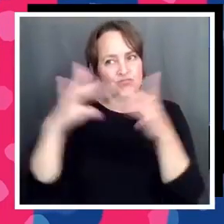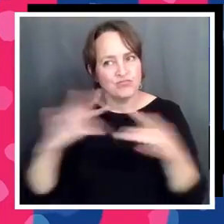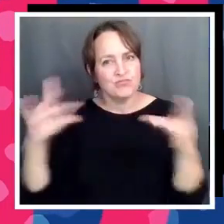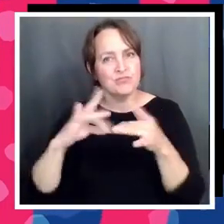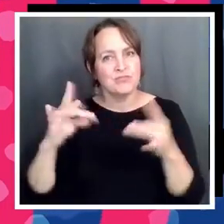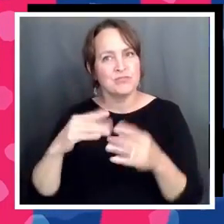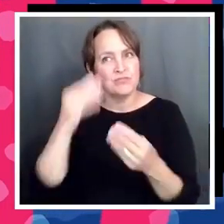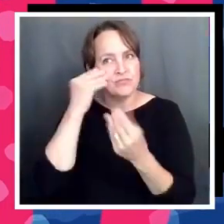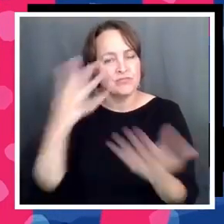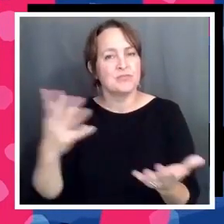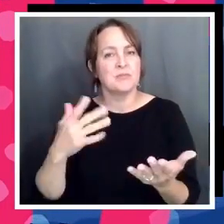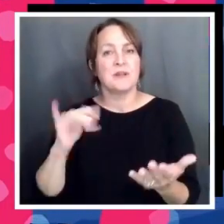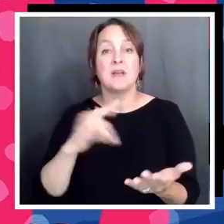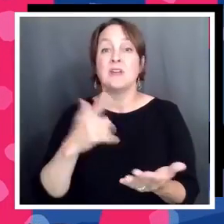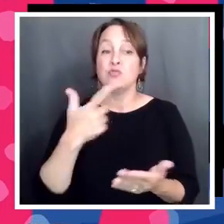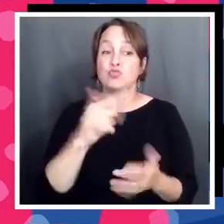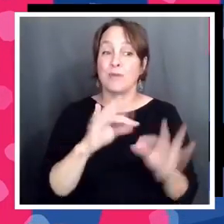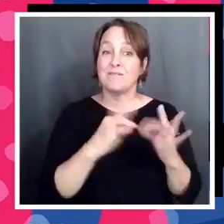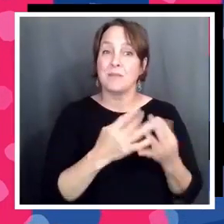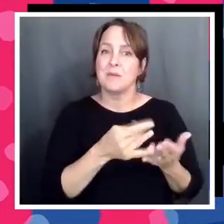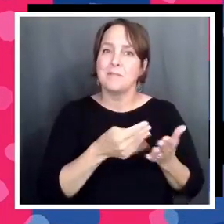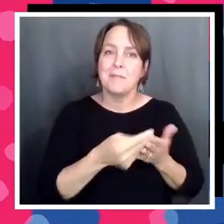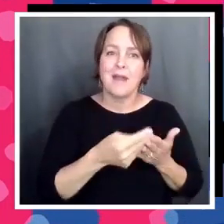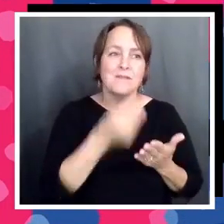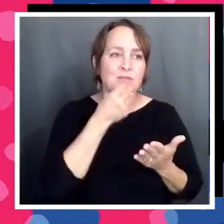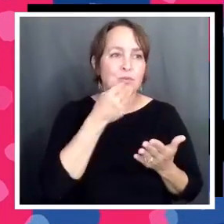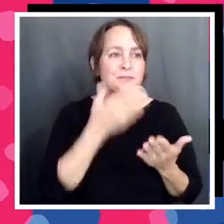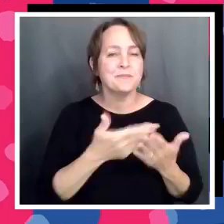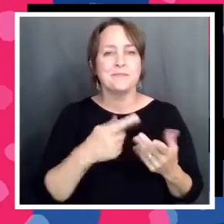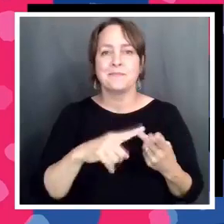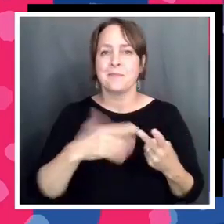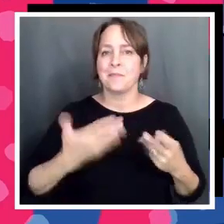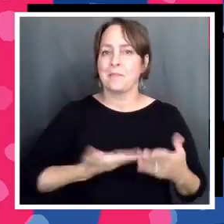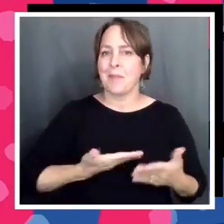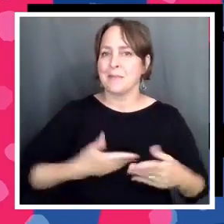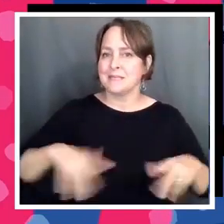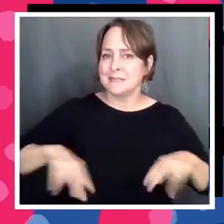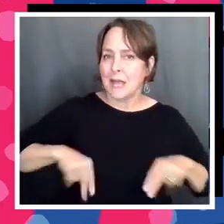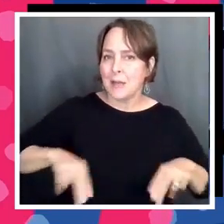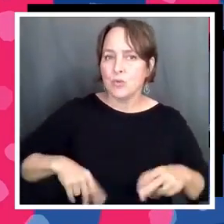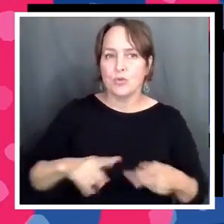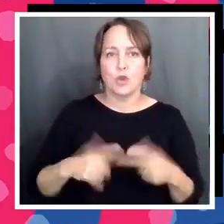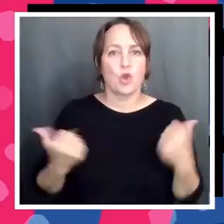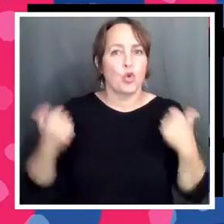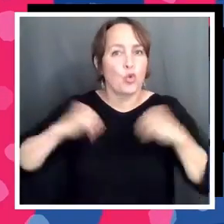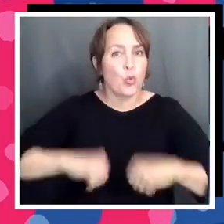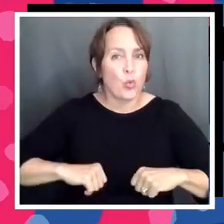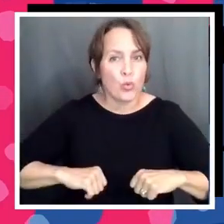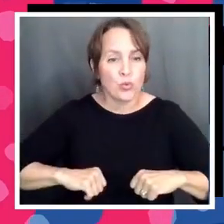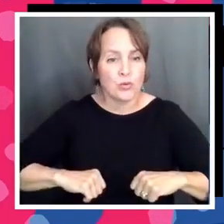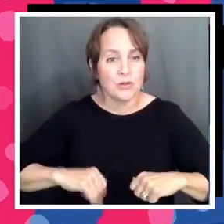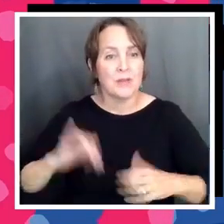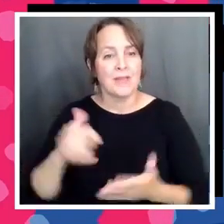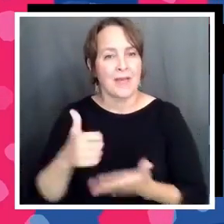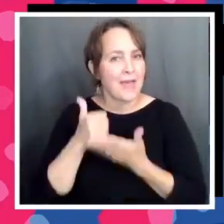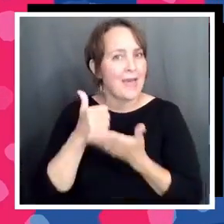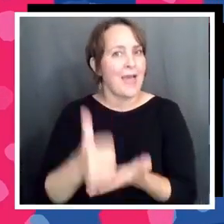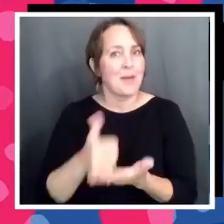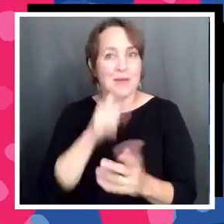SPEAKING ON THE SENATE FLOOR TO REMIND AMERICANS WHEN YOU HELP